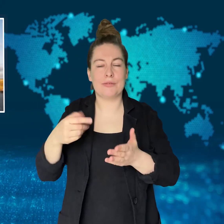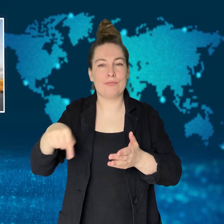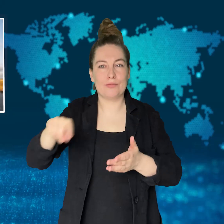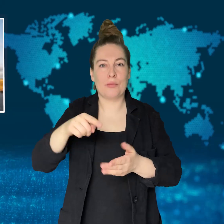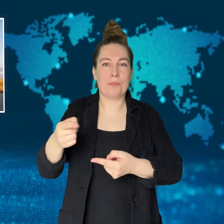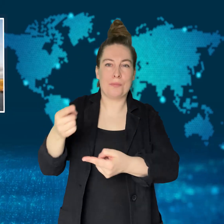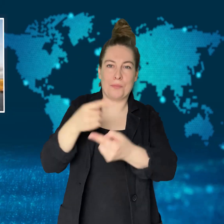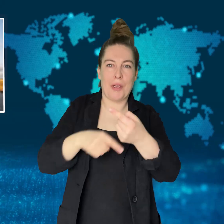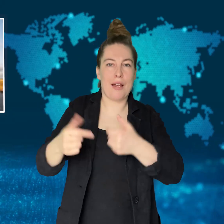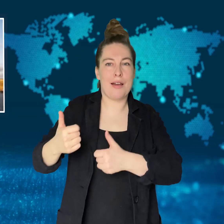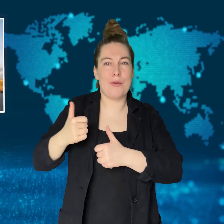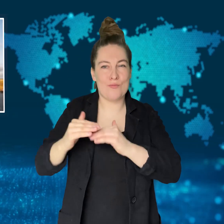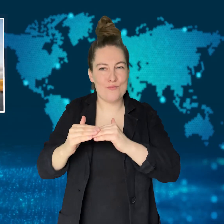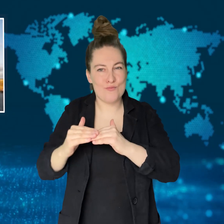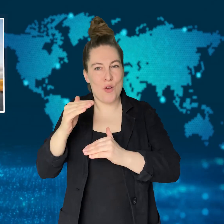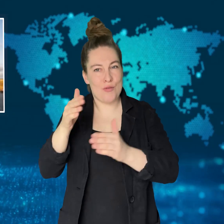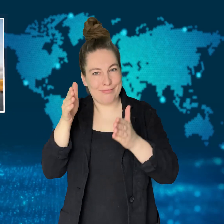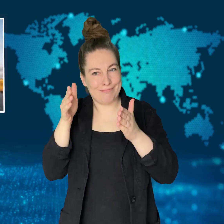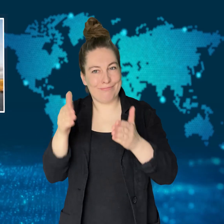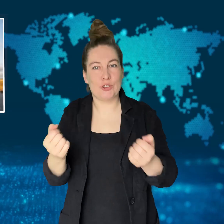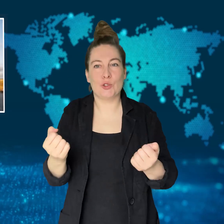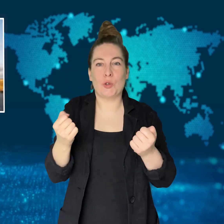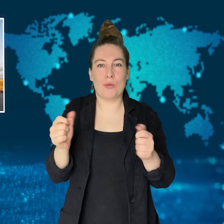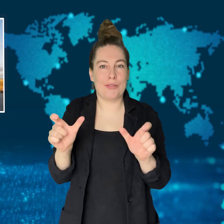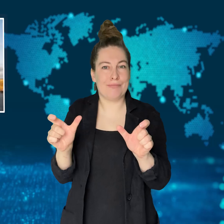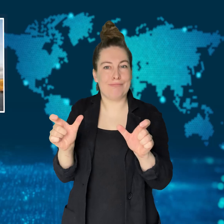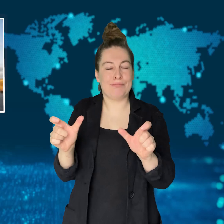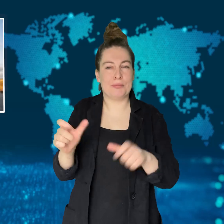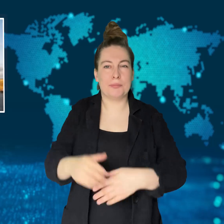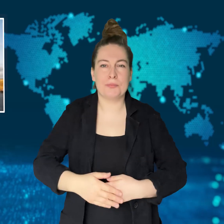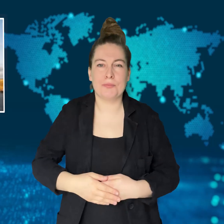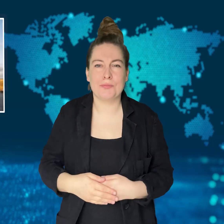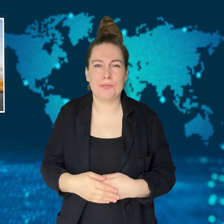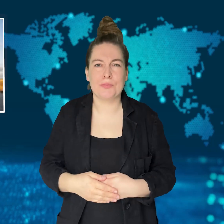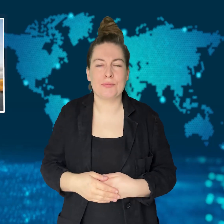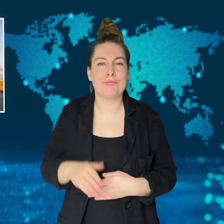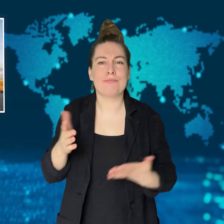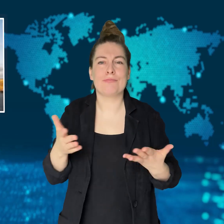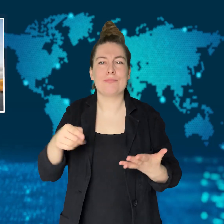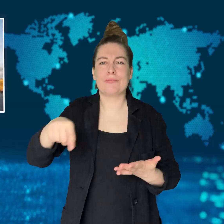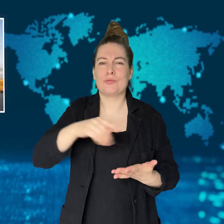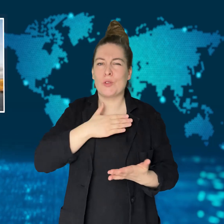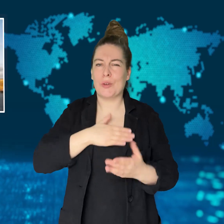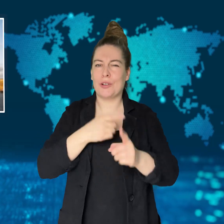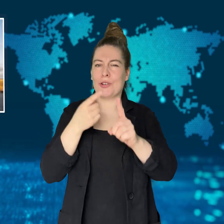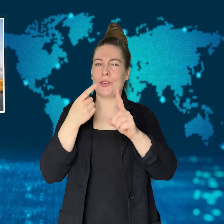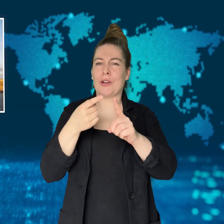the military, saying "Germany is back"